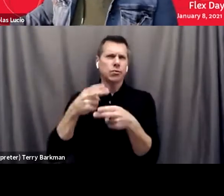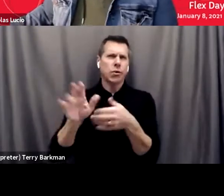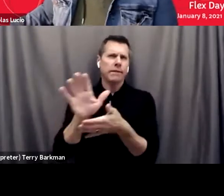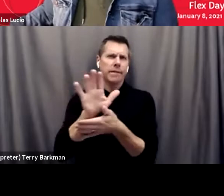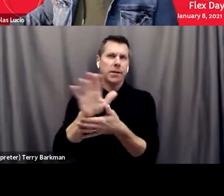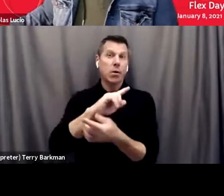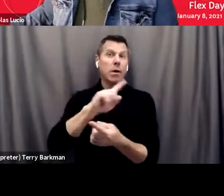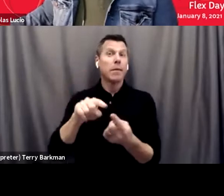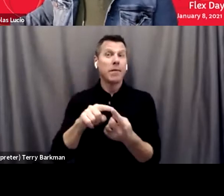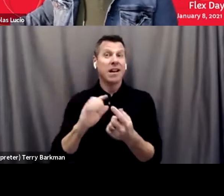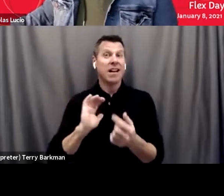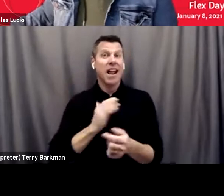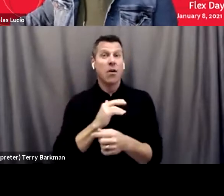about our Ram pathways.